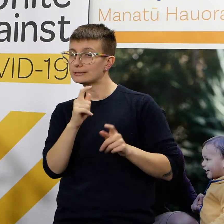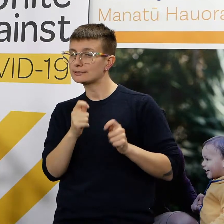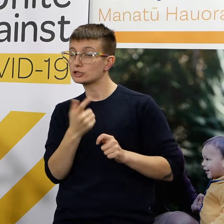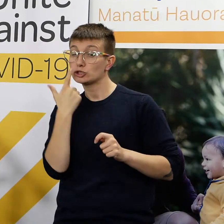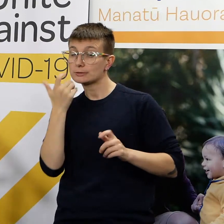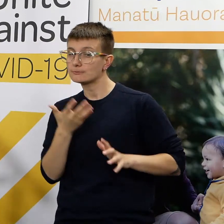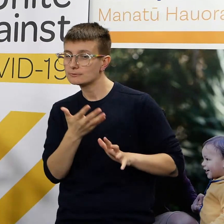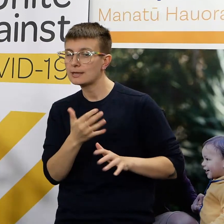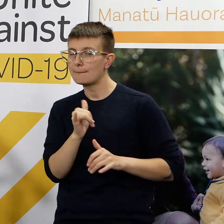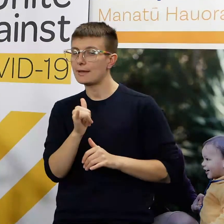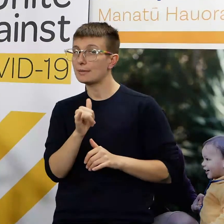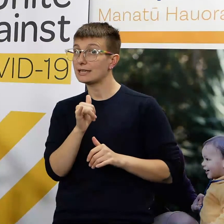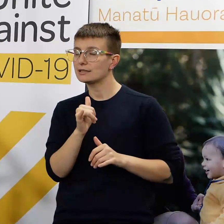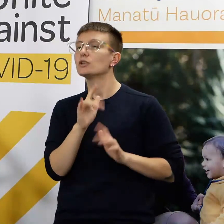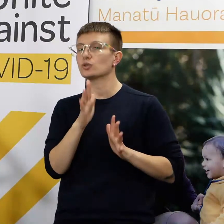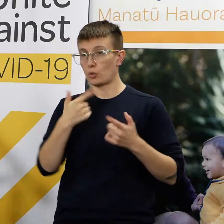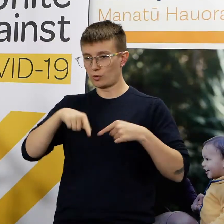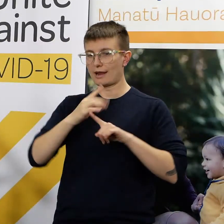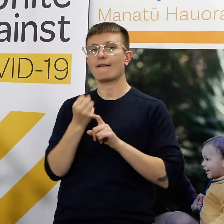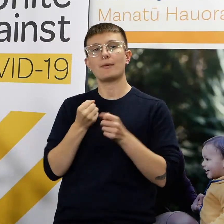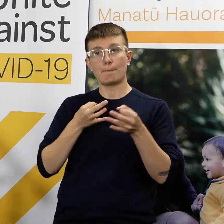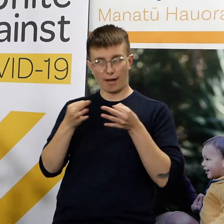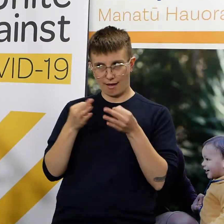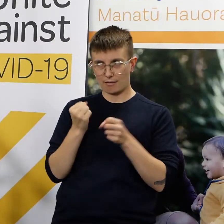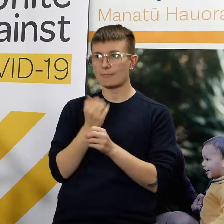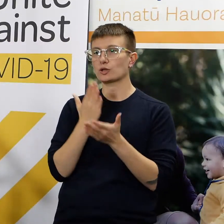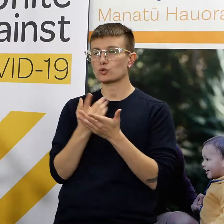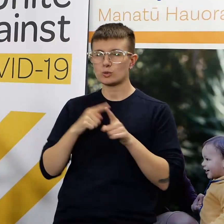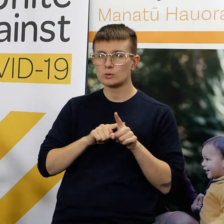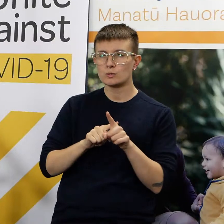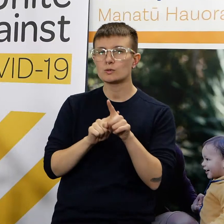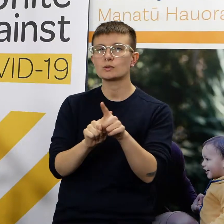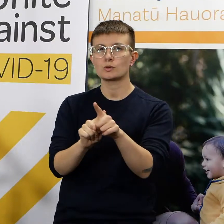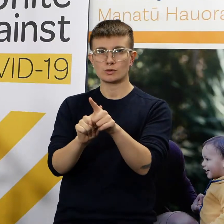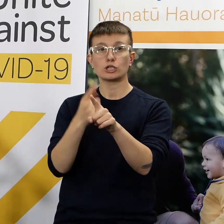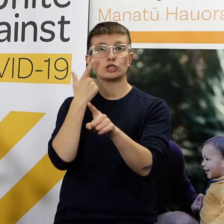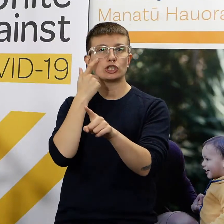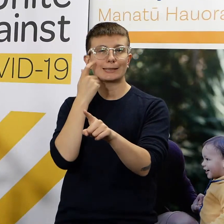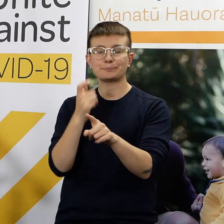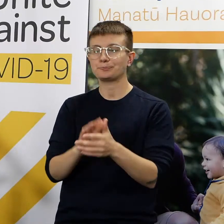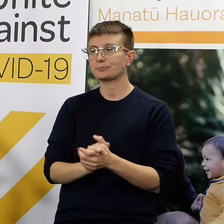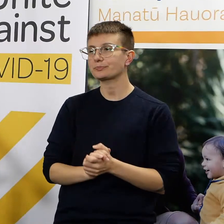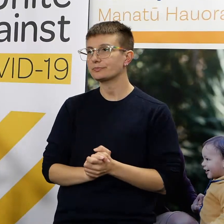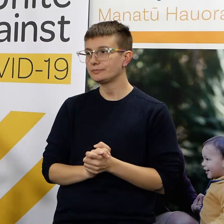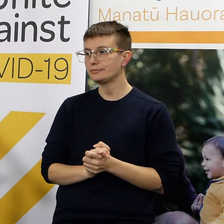Obviously, the team here that deals with the exemptions process has a great deal of sympathy